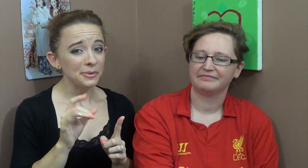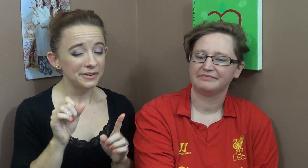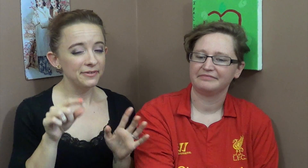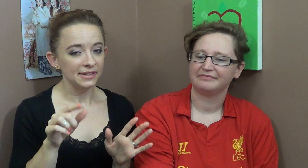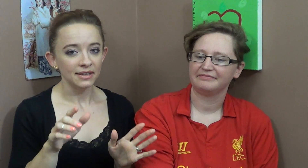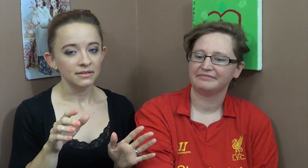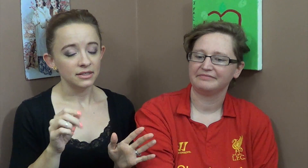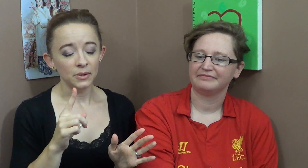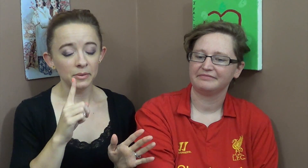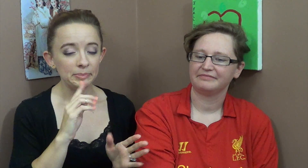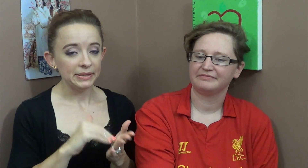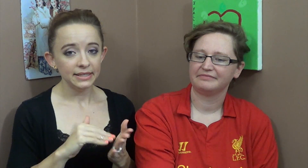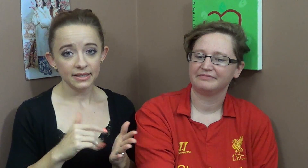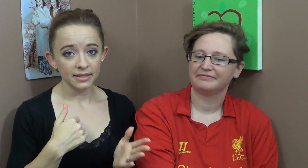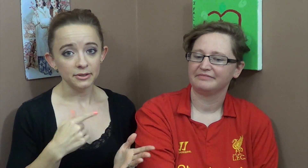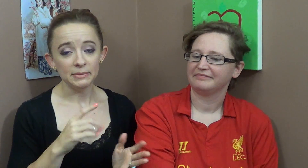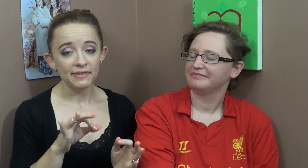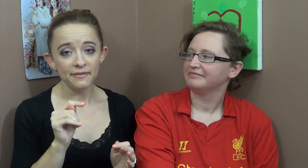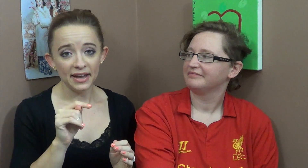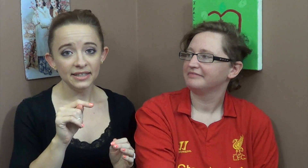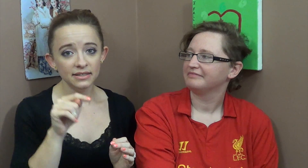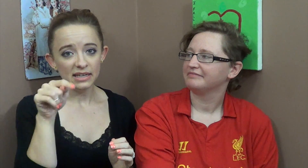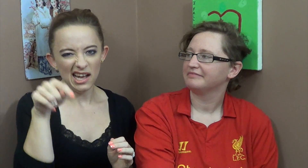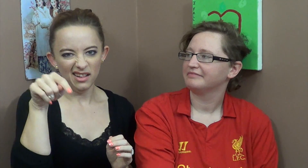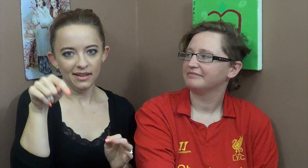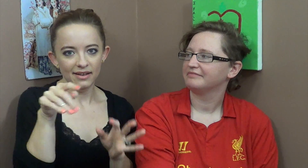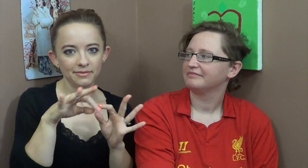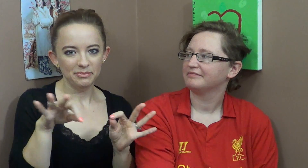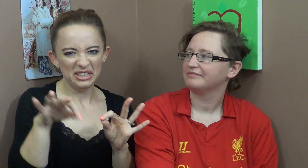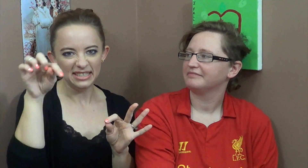the word for this so please excuse me. If I find it I'll uh